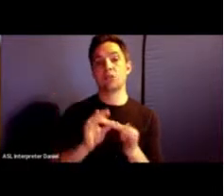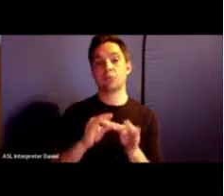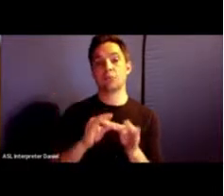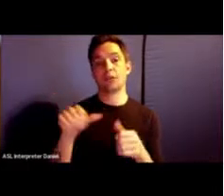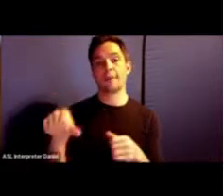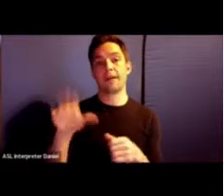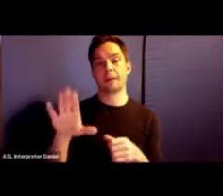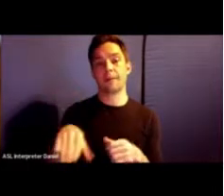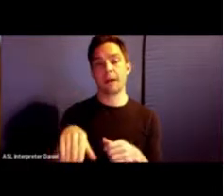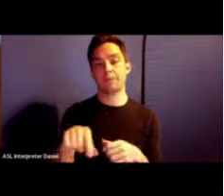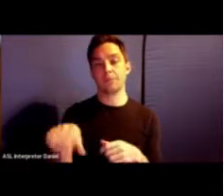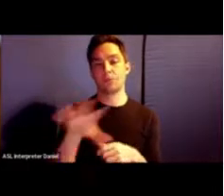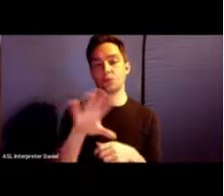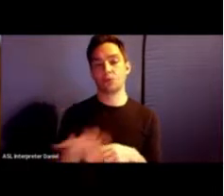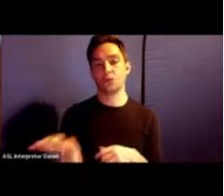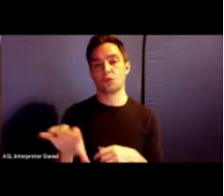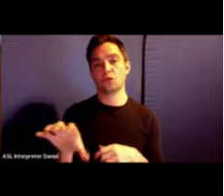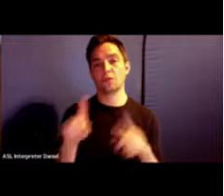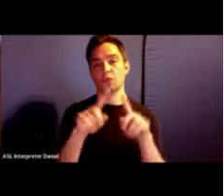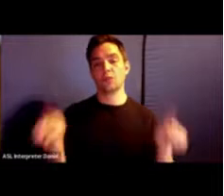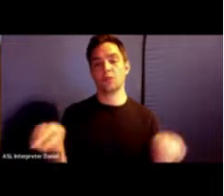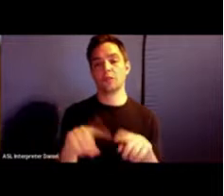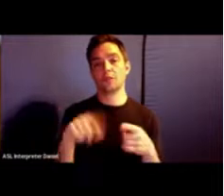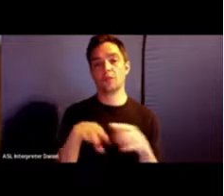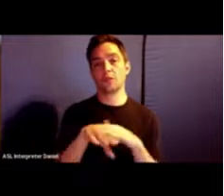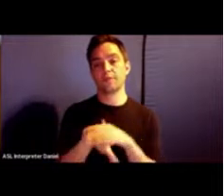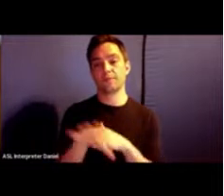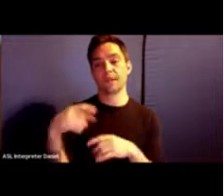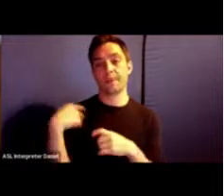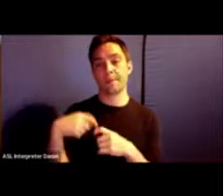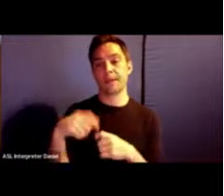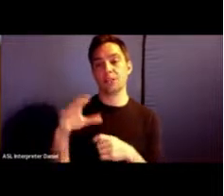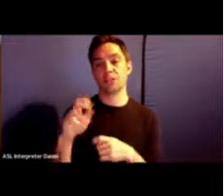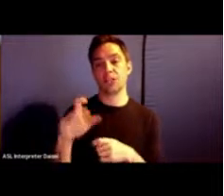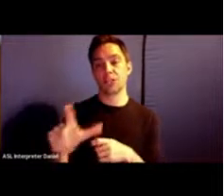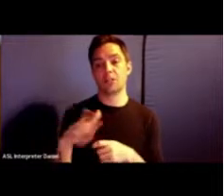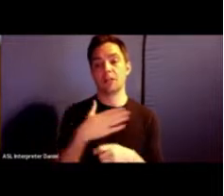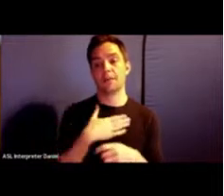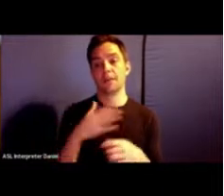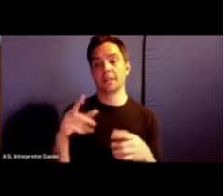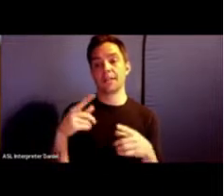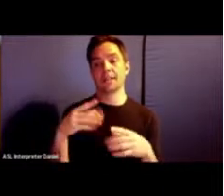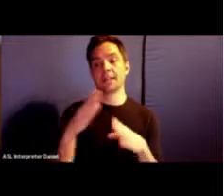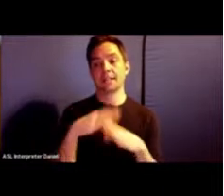bottom of your zoom screen. Once in the Spanish channel, please silence the original audio so